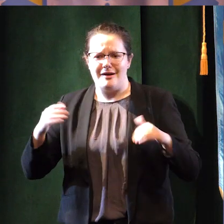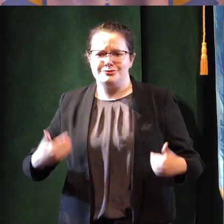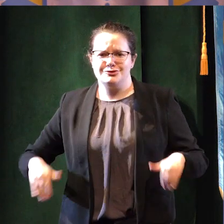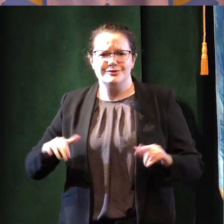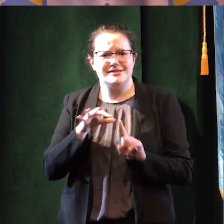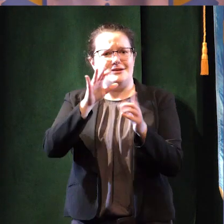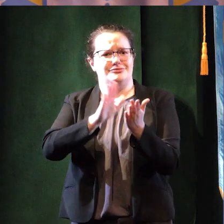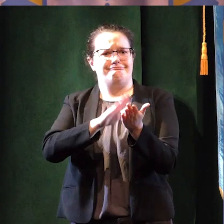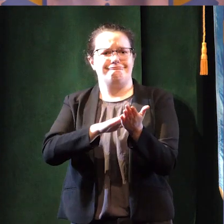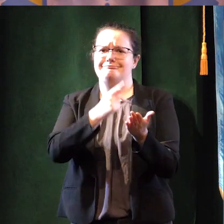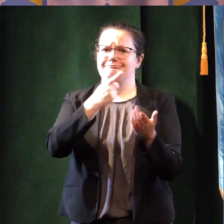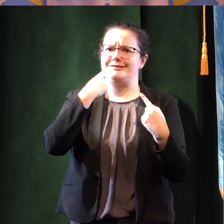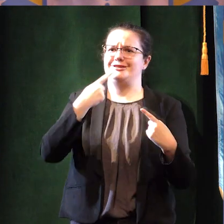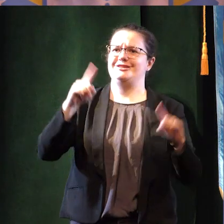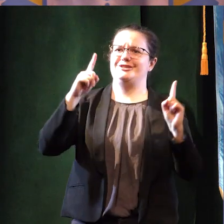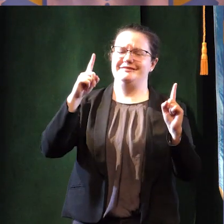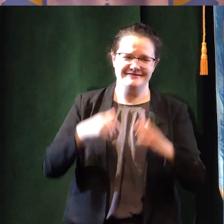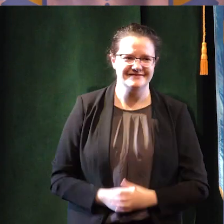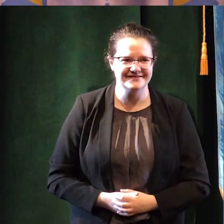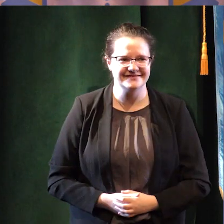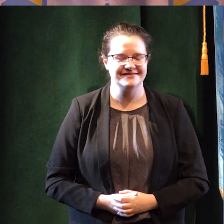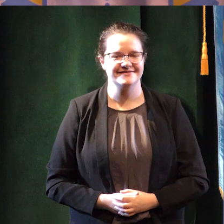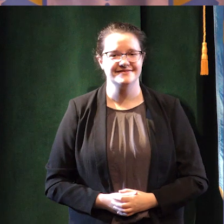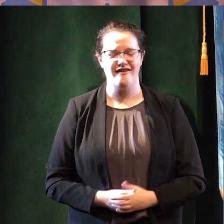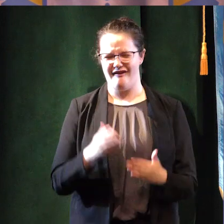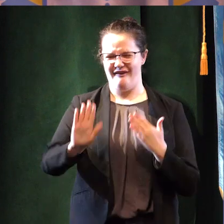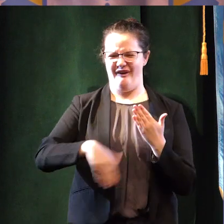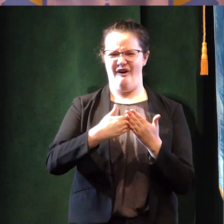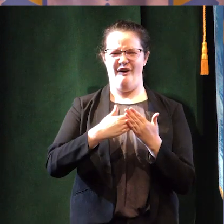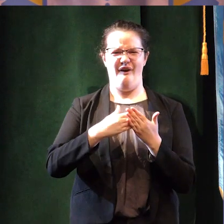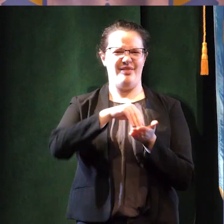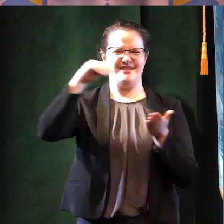high achievers all of these students bring richness and diversity to the